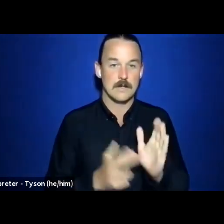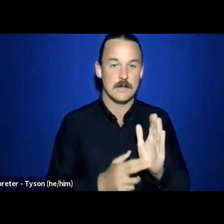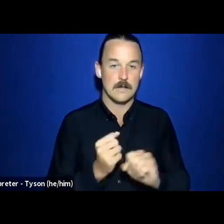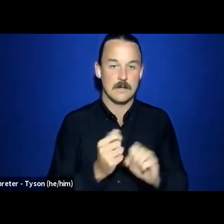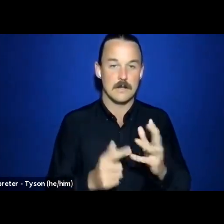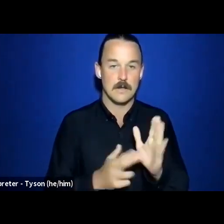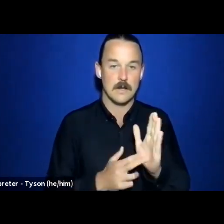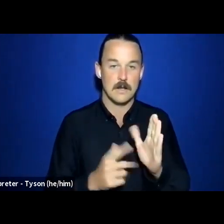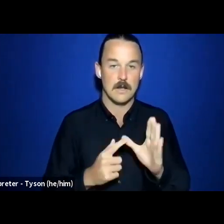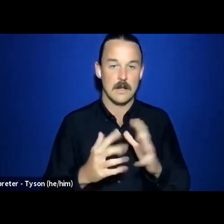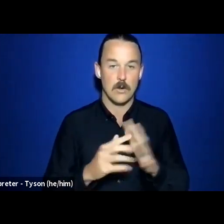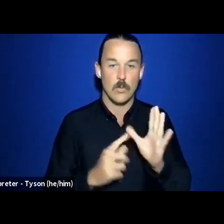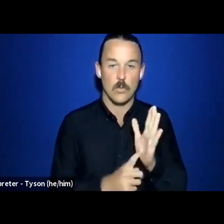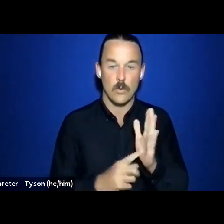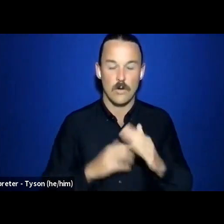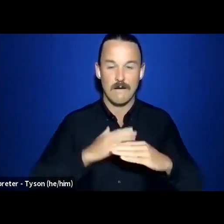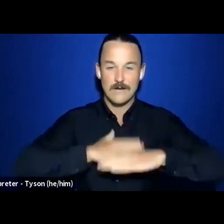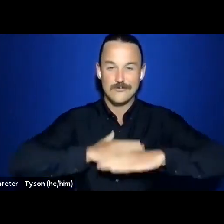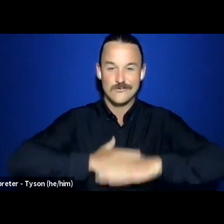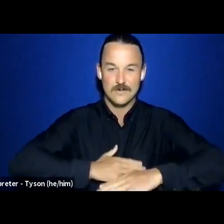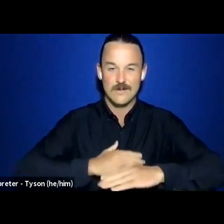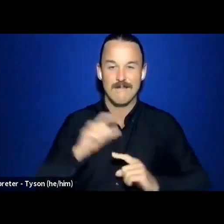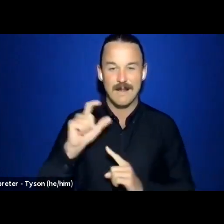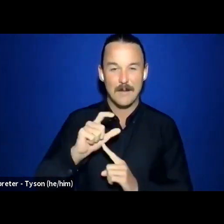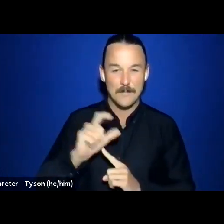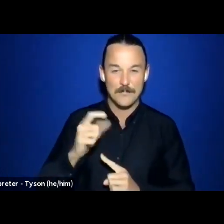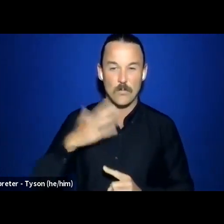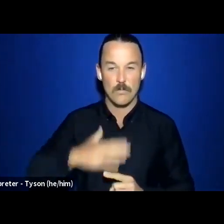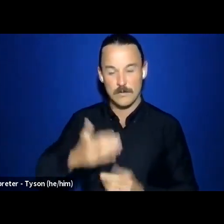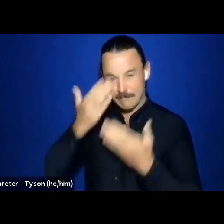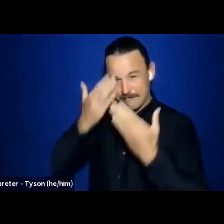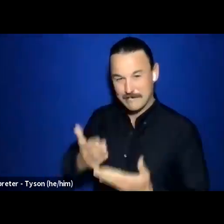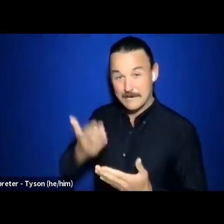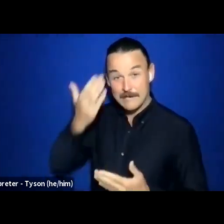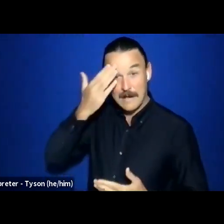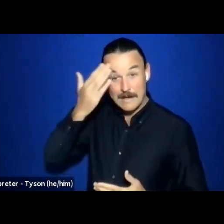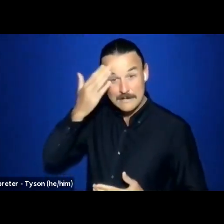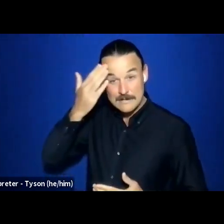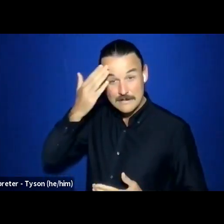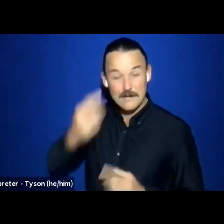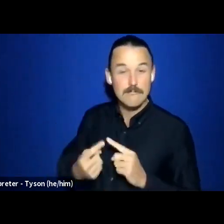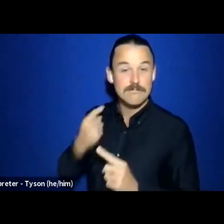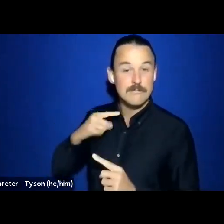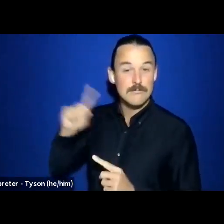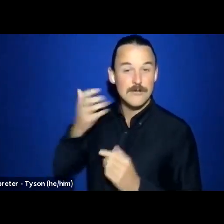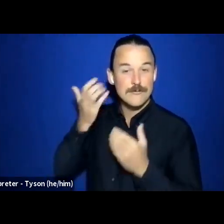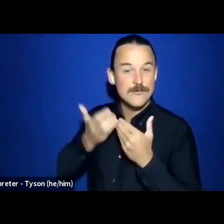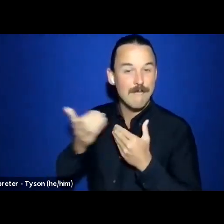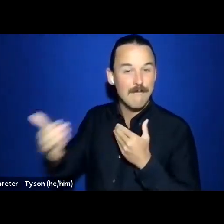as camera. a. And I also pay my respects that a. And I also pay my respects the true traditional custodians and elders, past. press